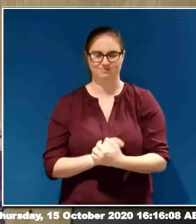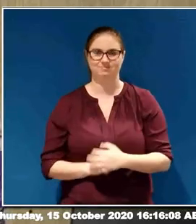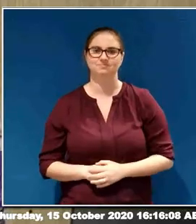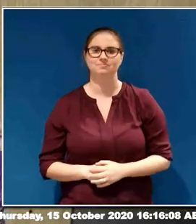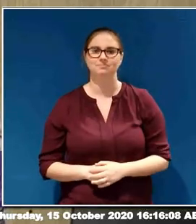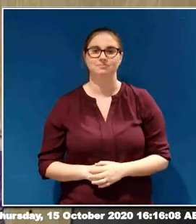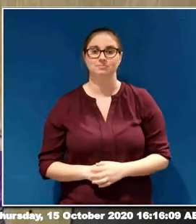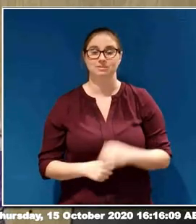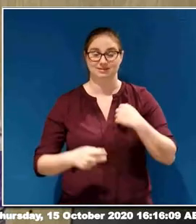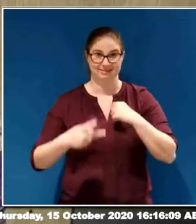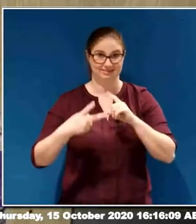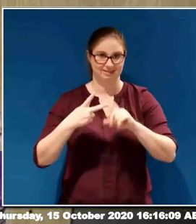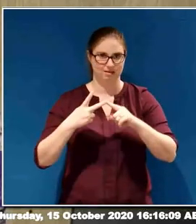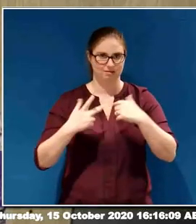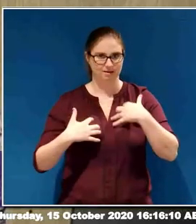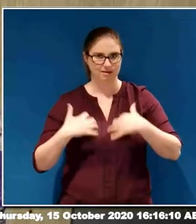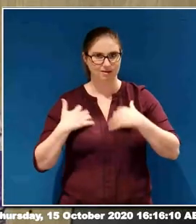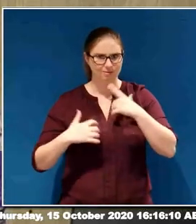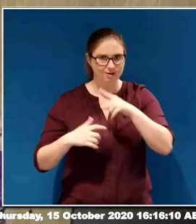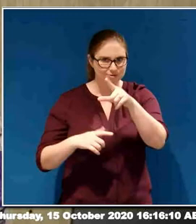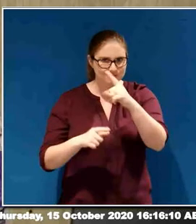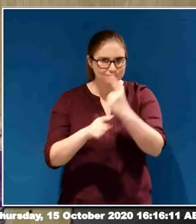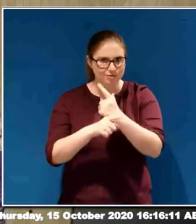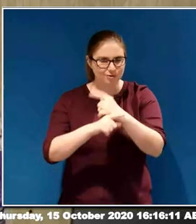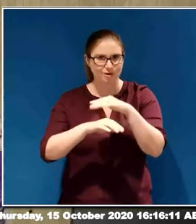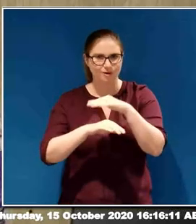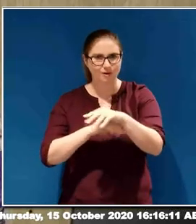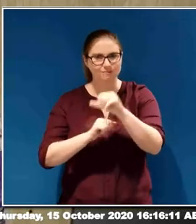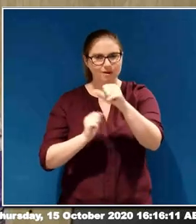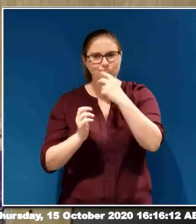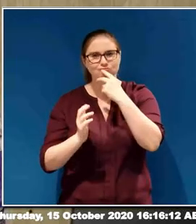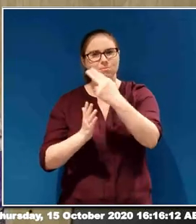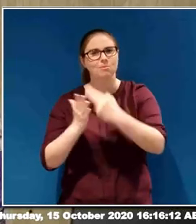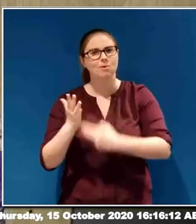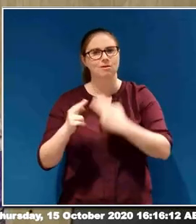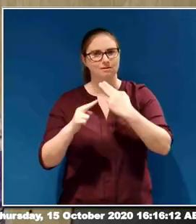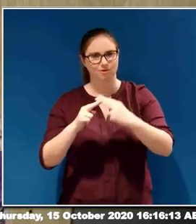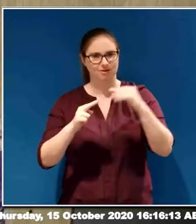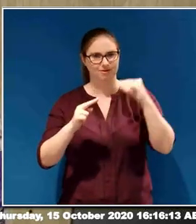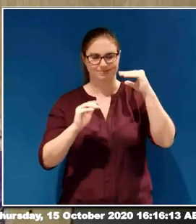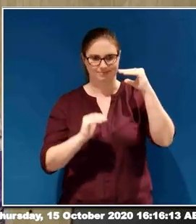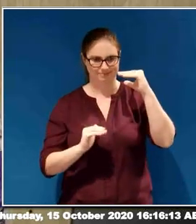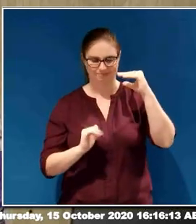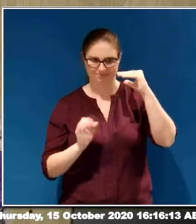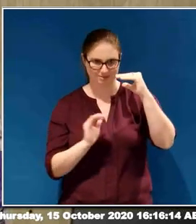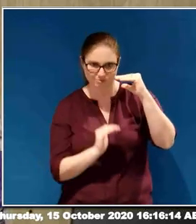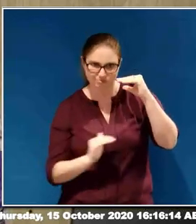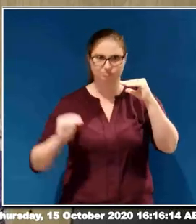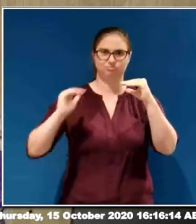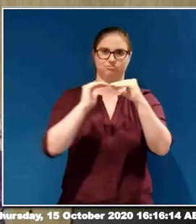the Gap report, was that I could not believe when I was looking at that